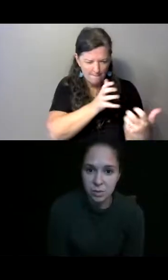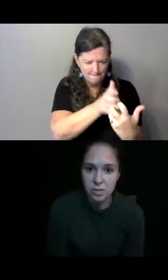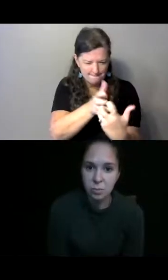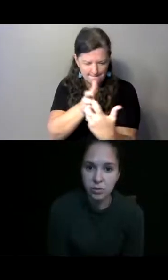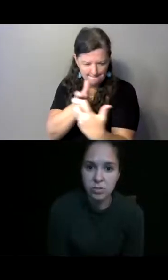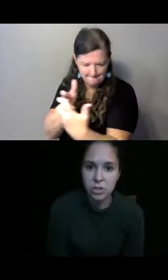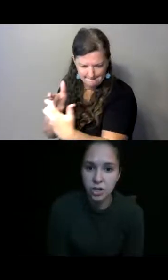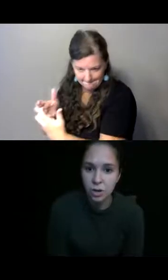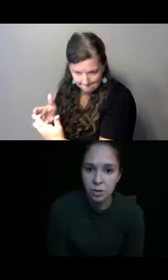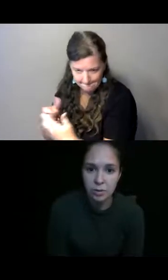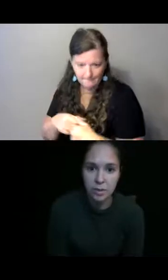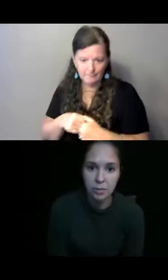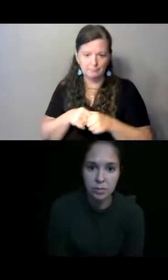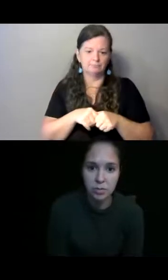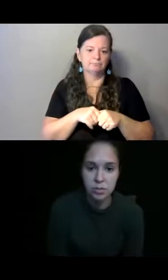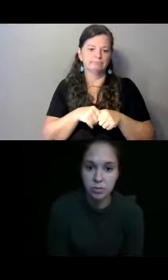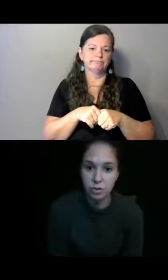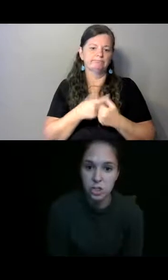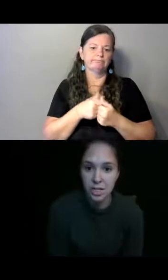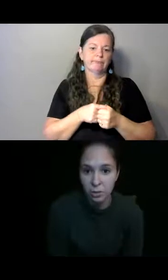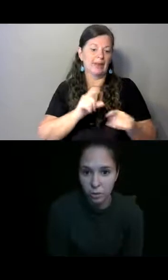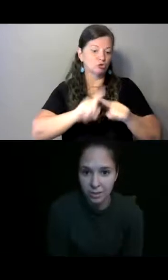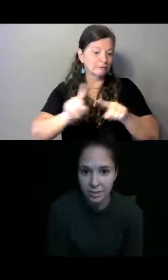So, it's important to know and be able to differentiate accordingly.